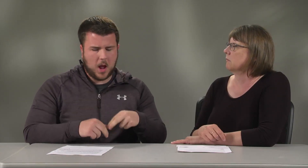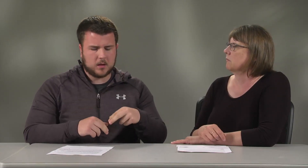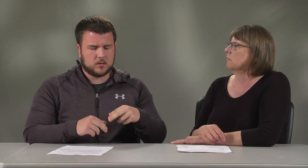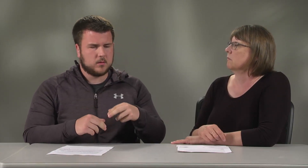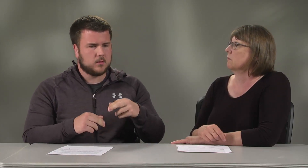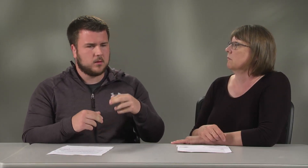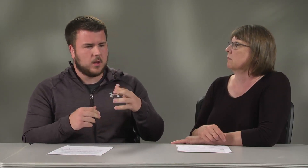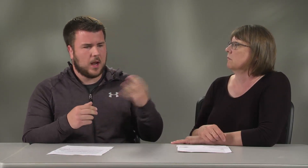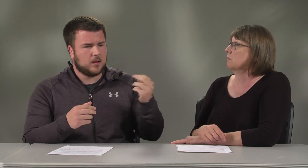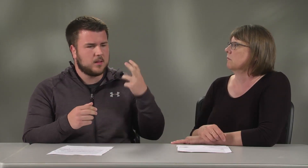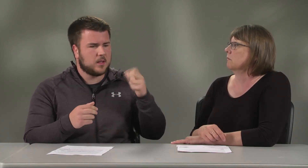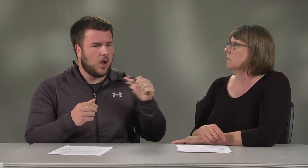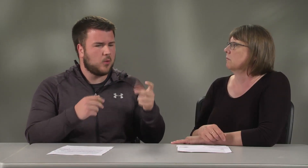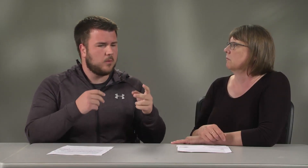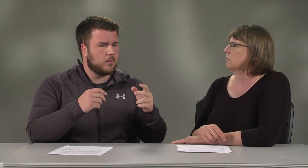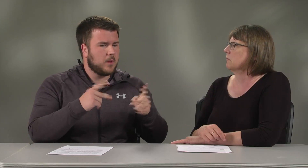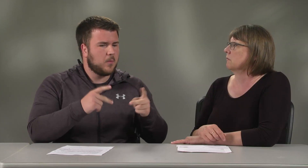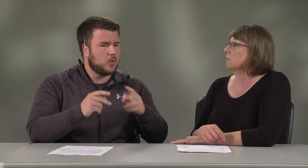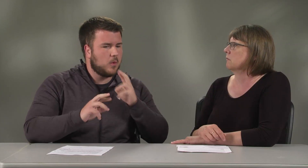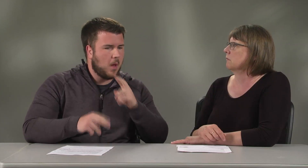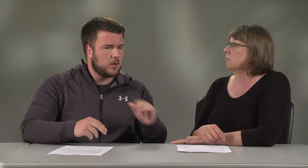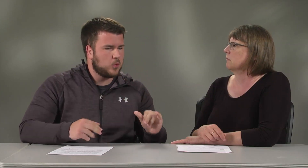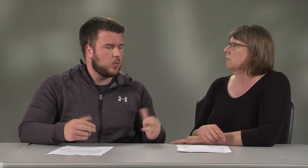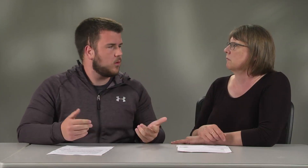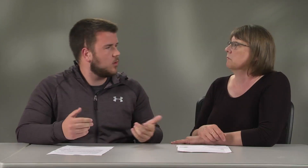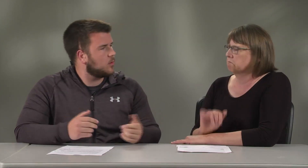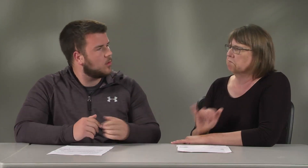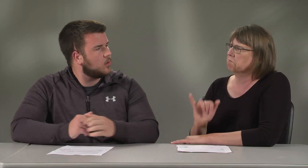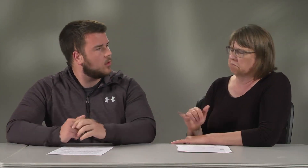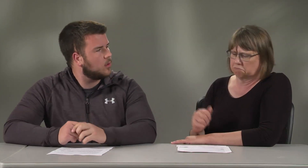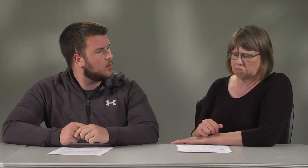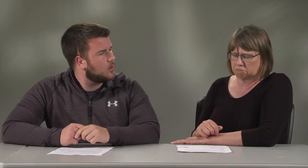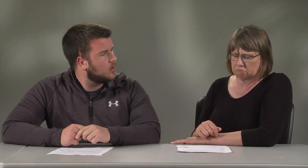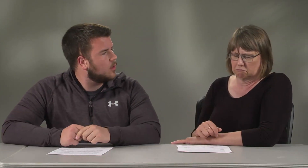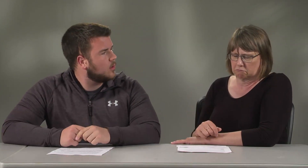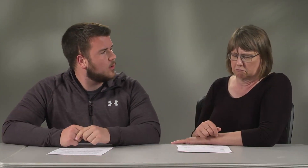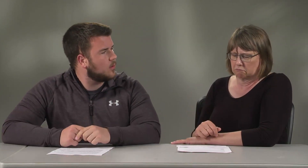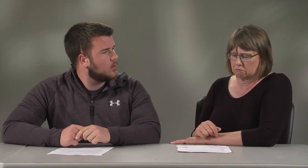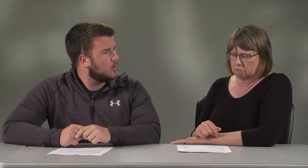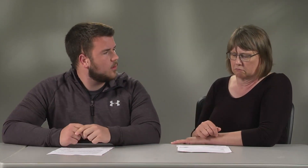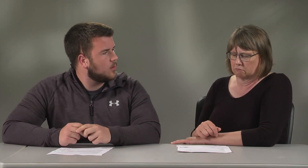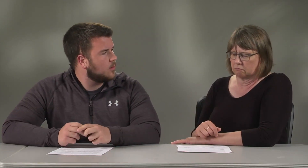During this process, we practiced how to respond to people and how to listen to other people's responses.